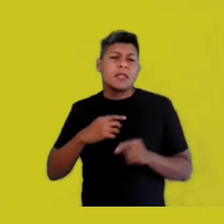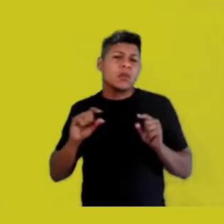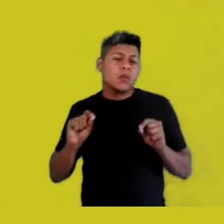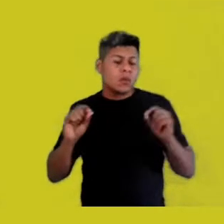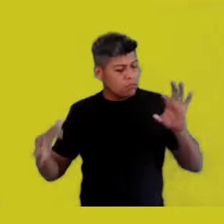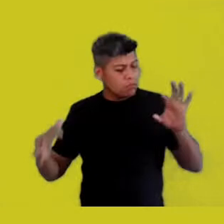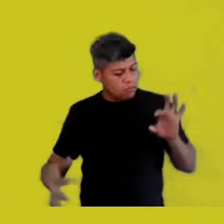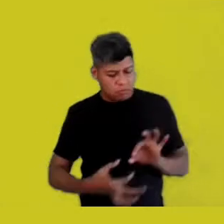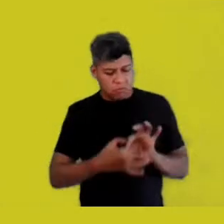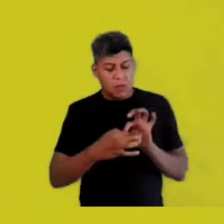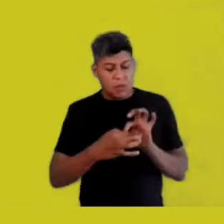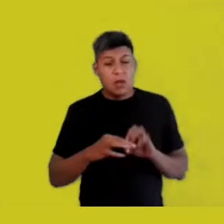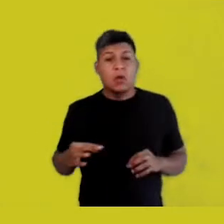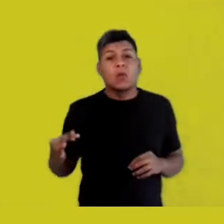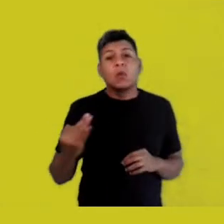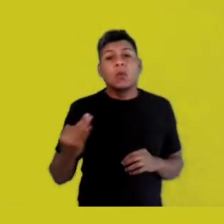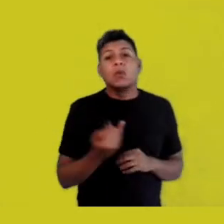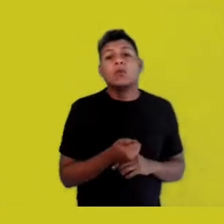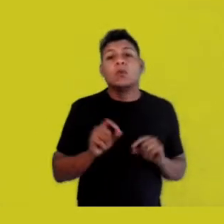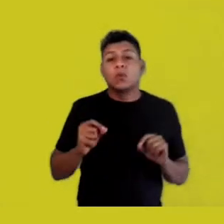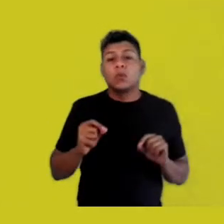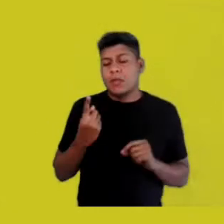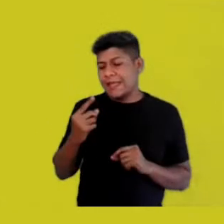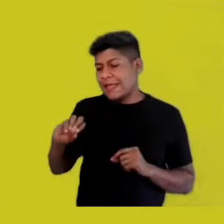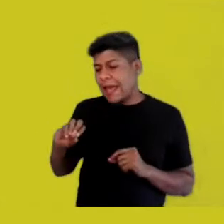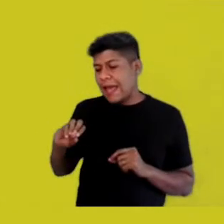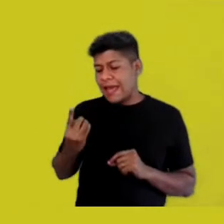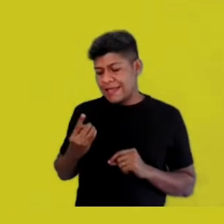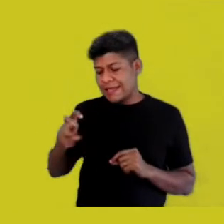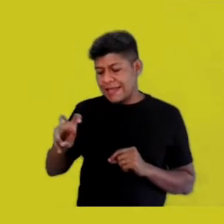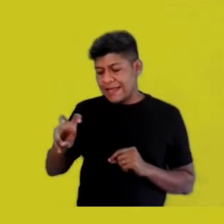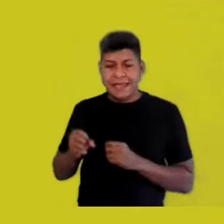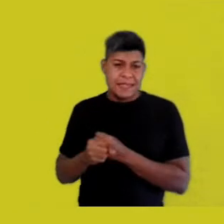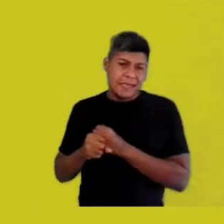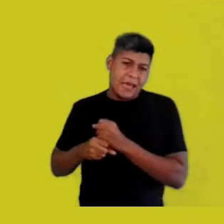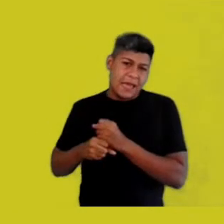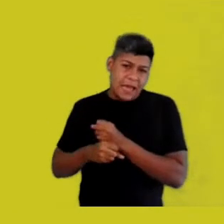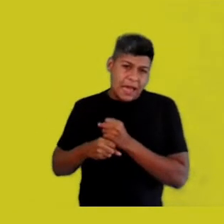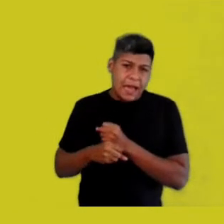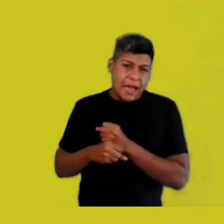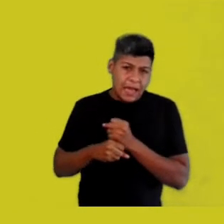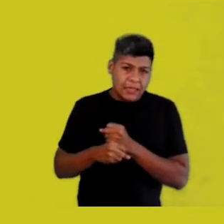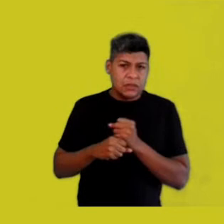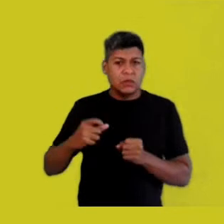with everything the Balagan Company has been doing for the last ten years.